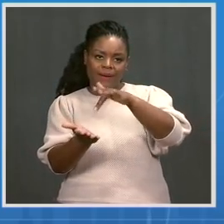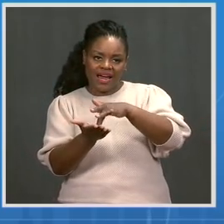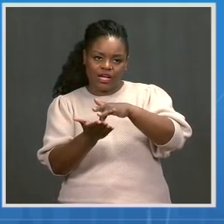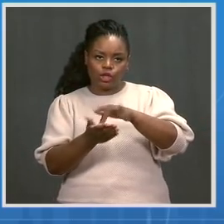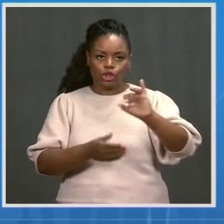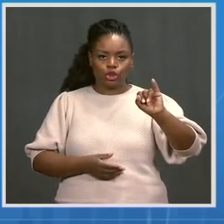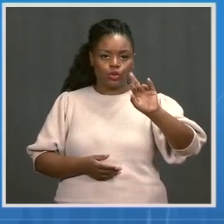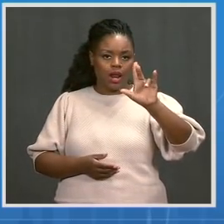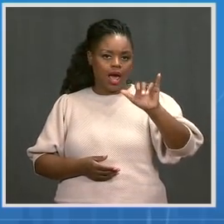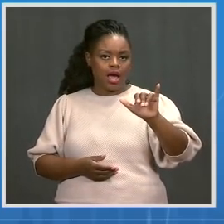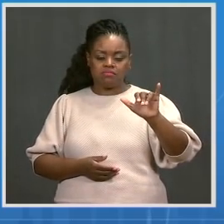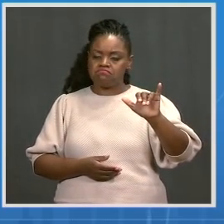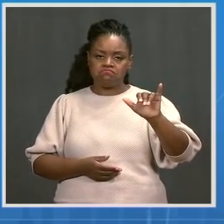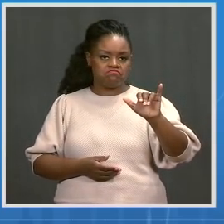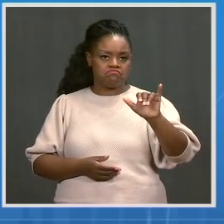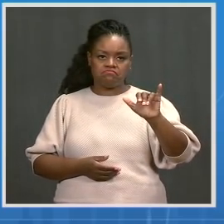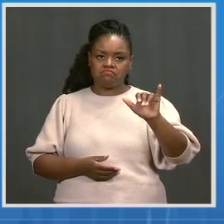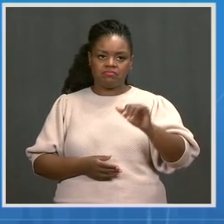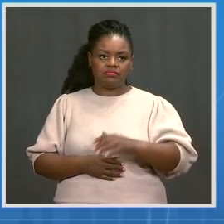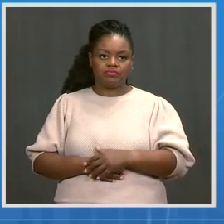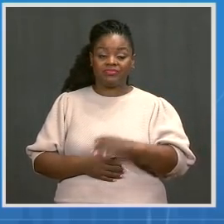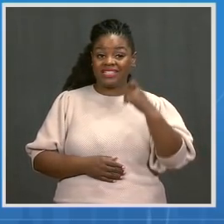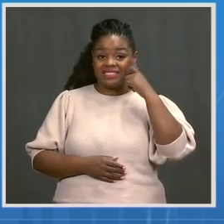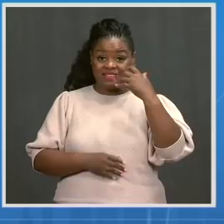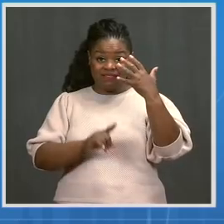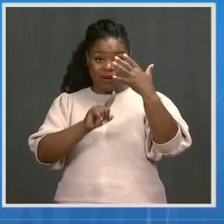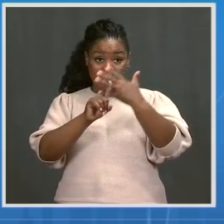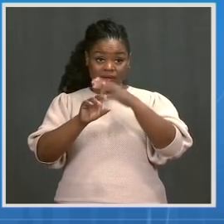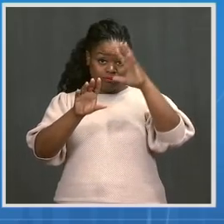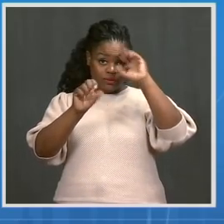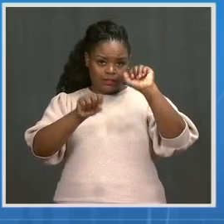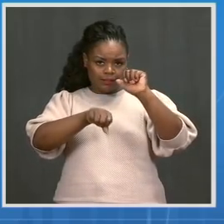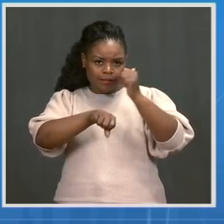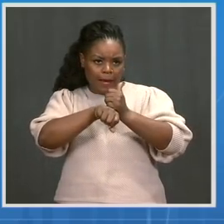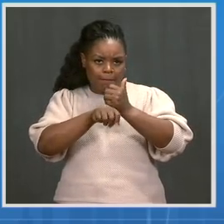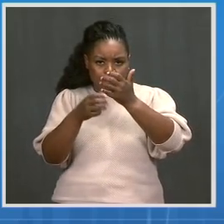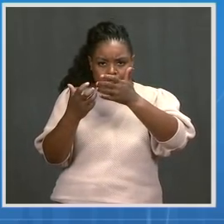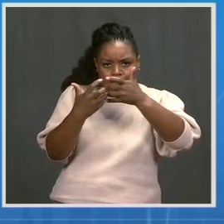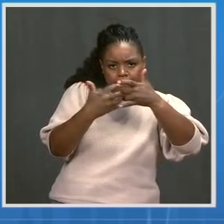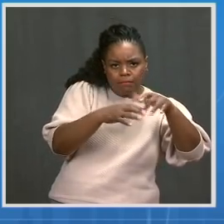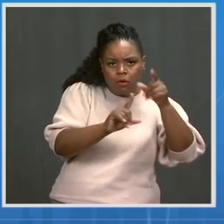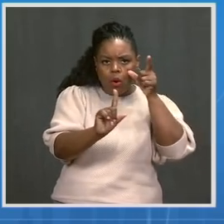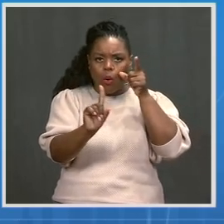Throughout the last five months, the President has set goals to rally the American people behind defeating this virus,